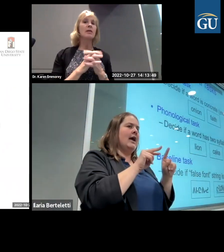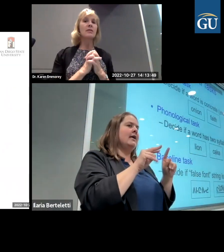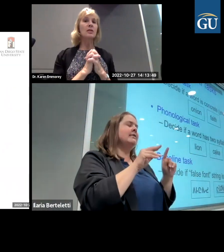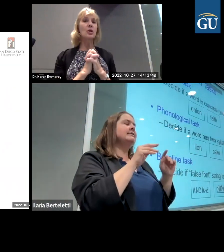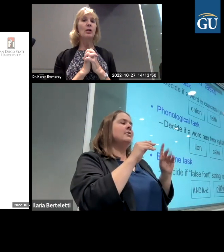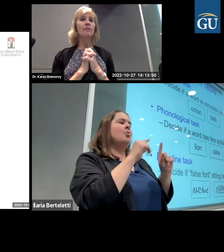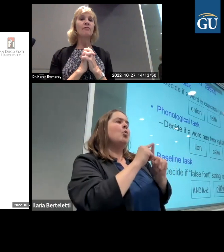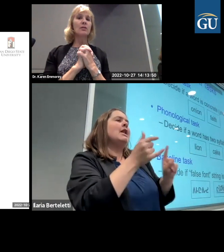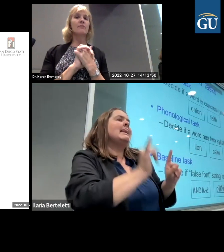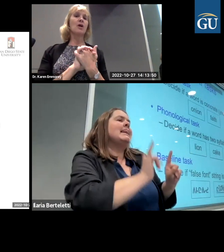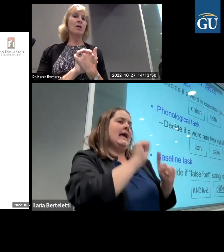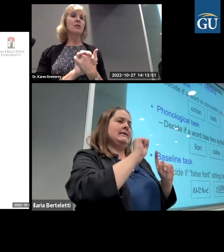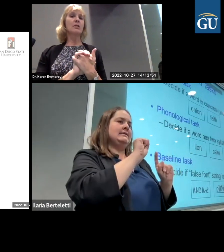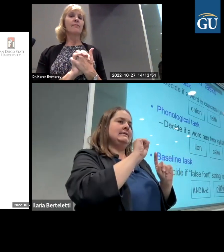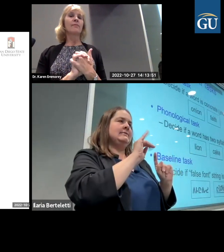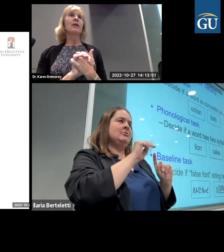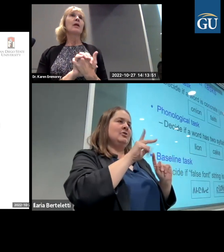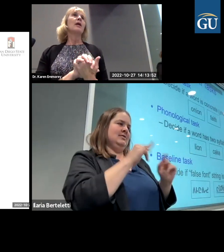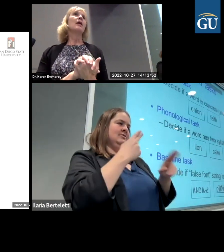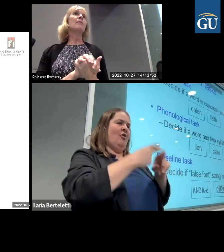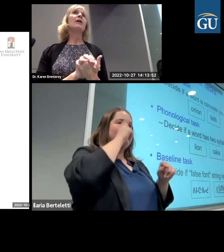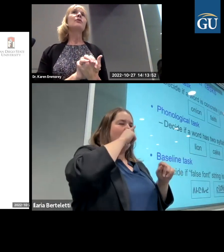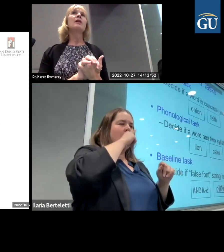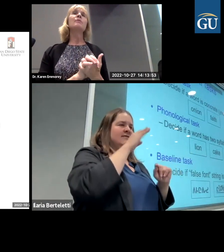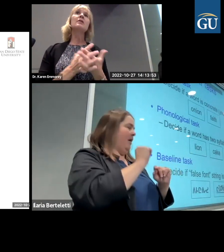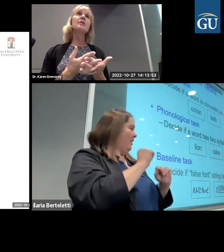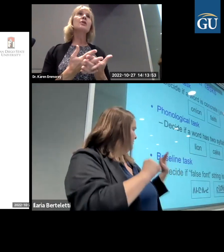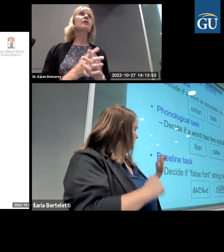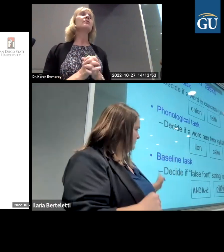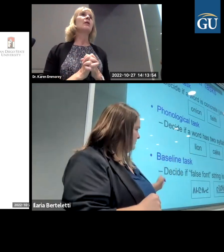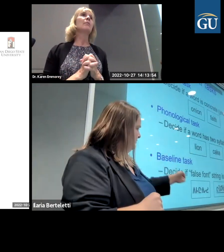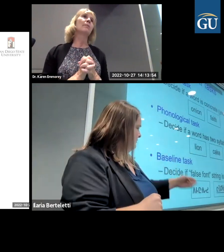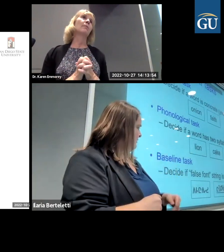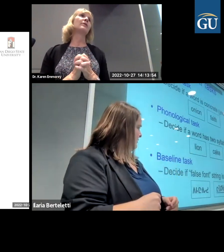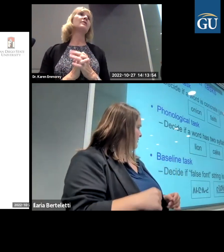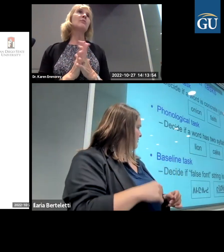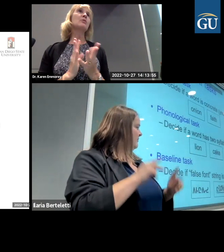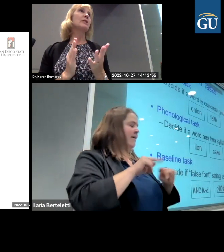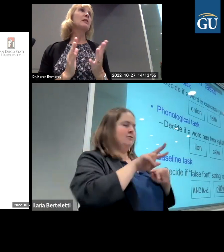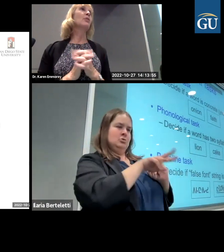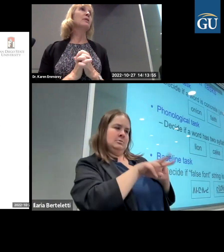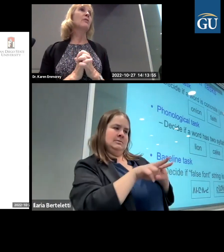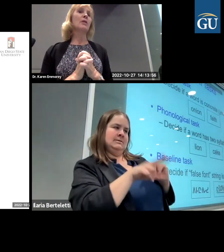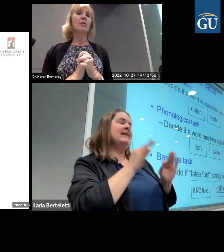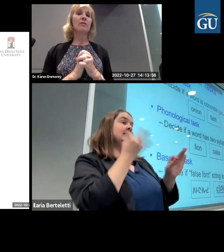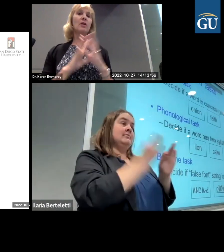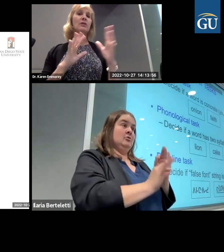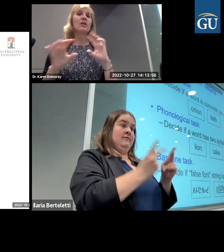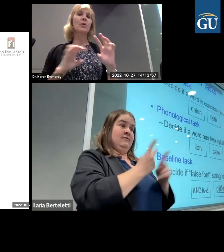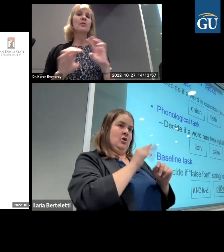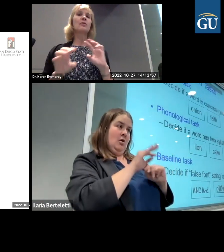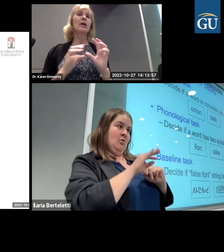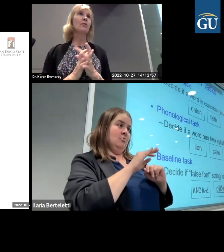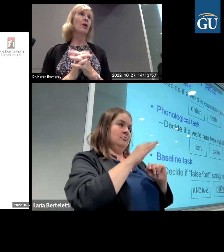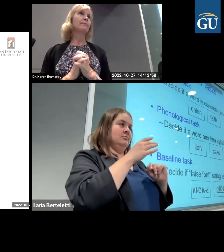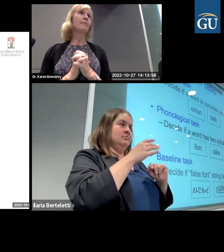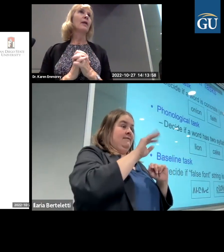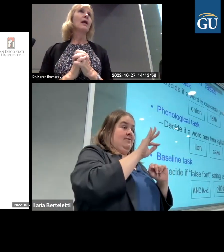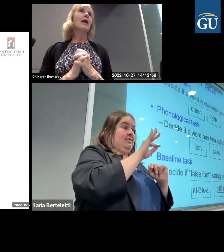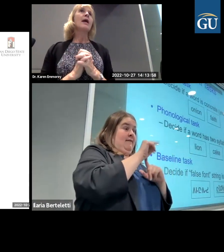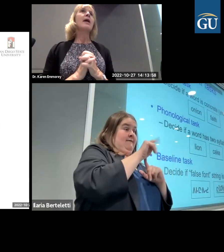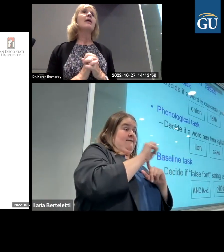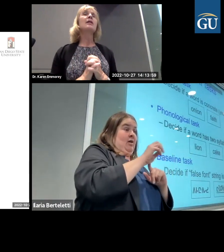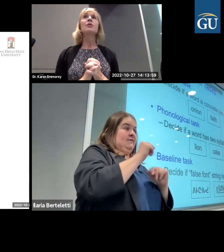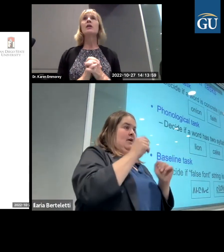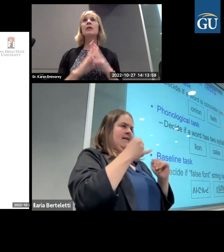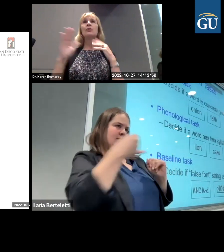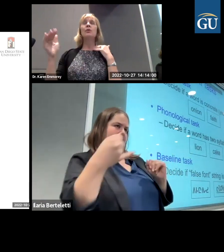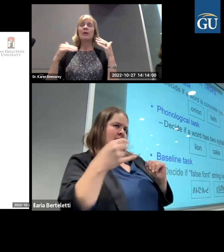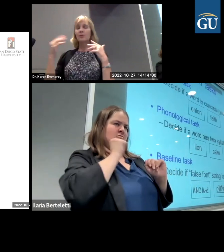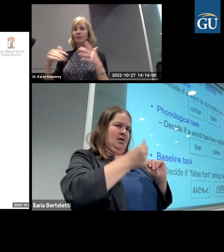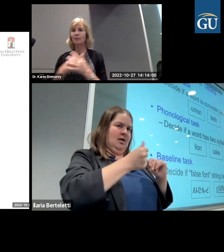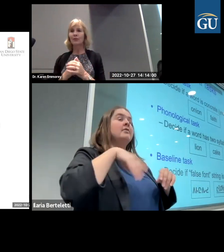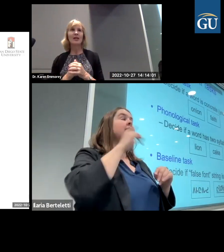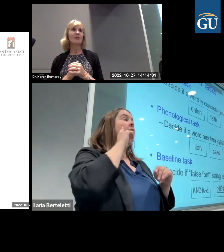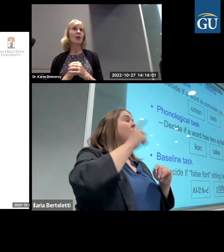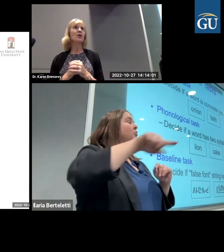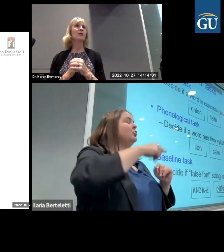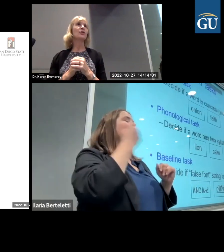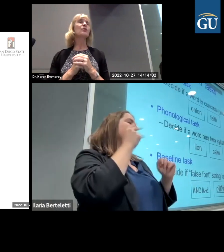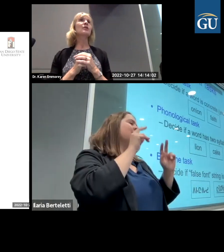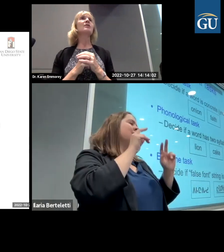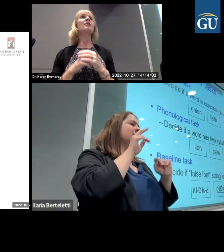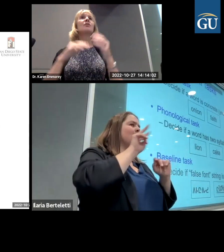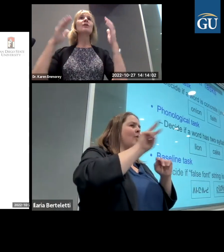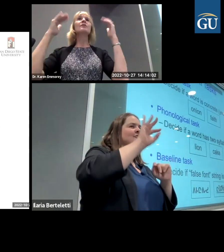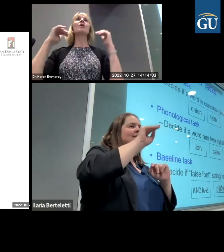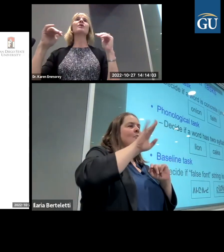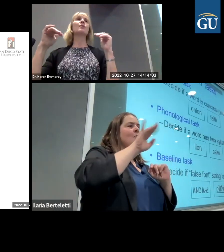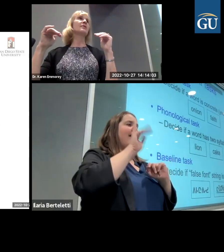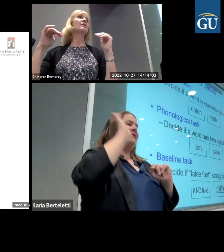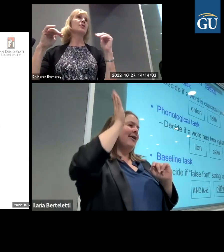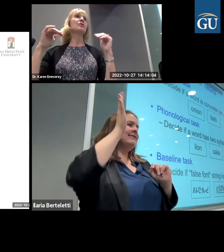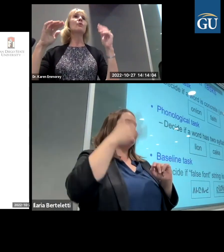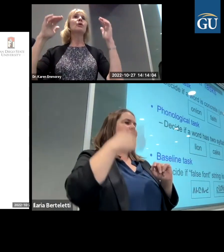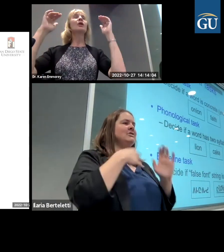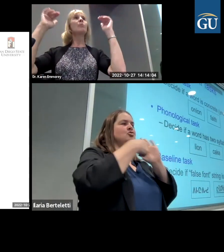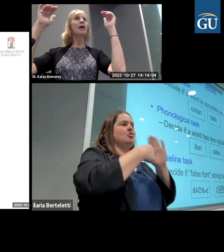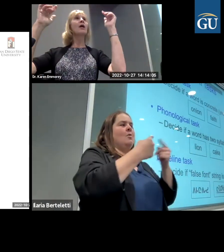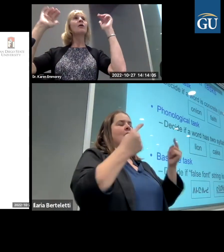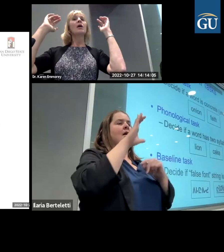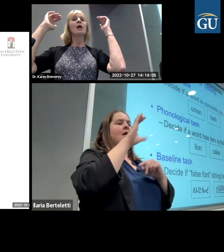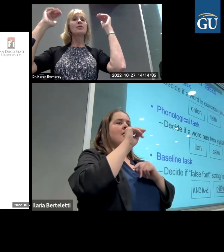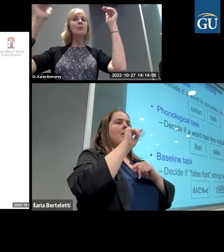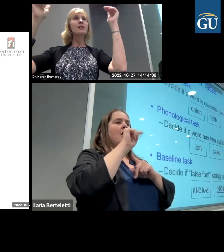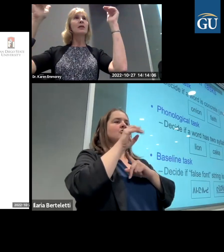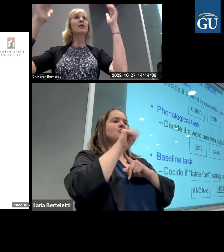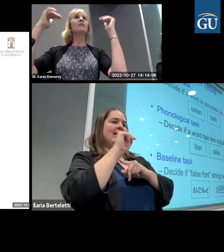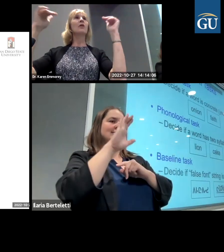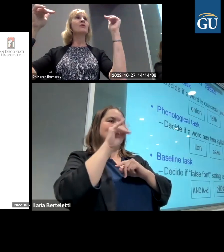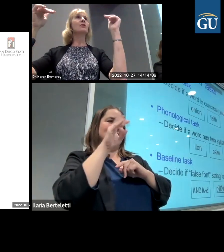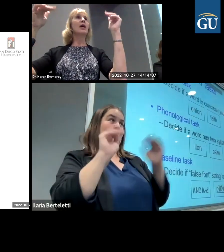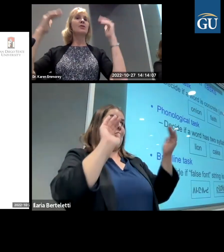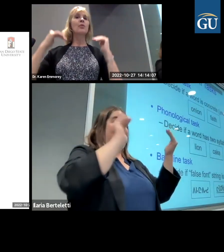And as you anybody who has sort of looked at Fmri talks. You usually see that there is a contrast condition. So we're gonna compare our semantic and our phonological tasks with this baseline task to get rid of activations That's just due to making decision, and it's just due to processing uh visual stimuli that look like words.